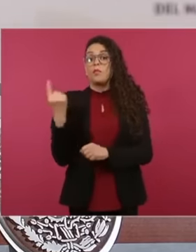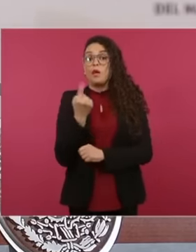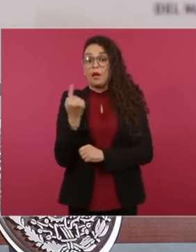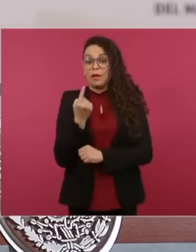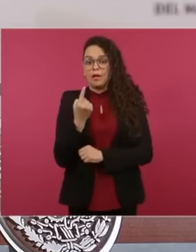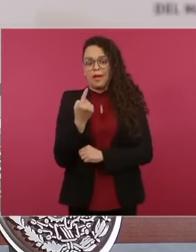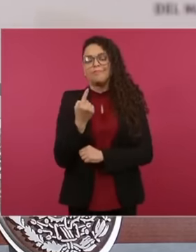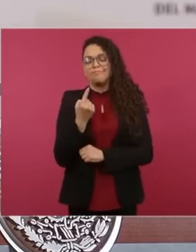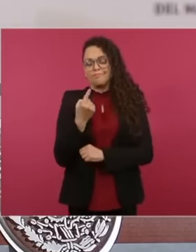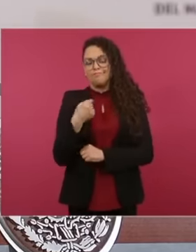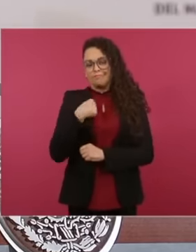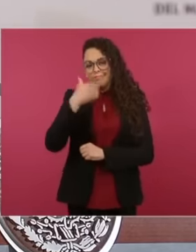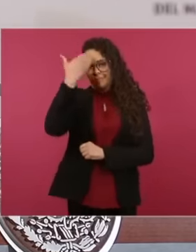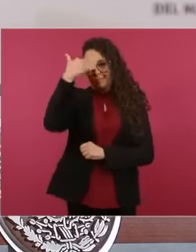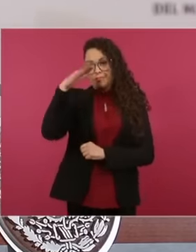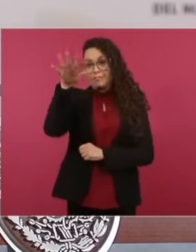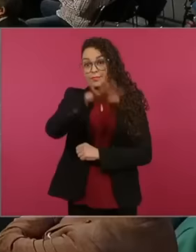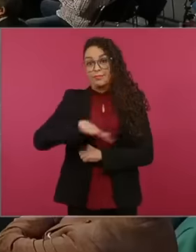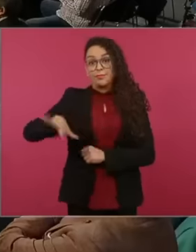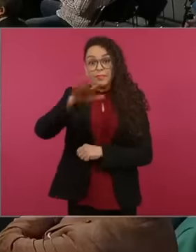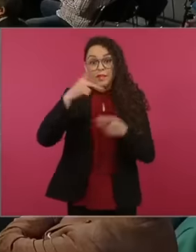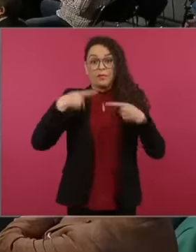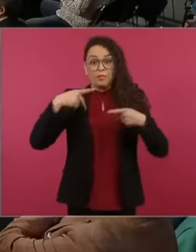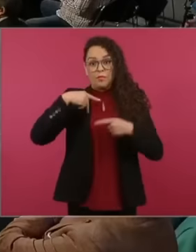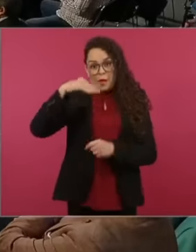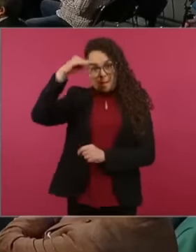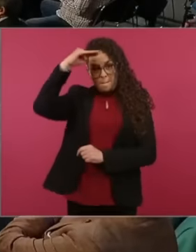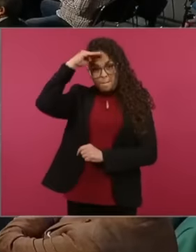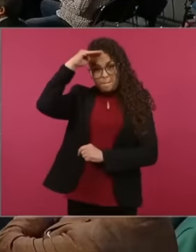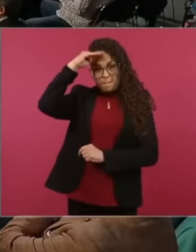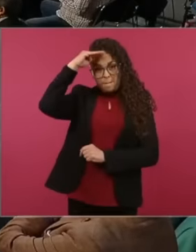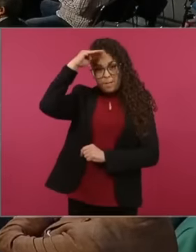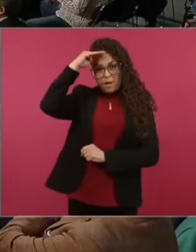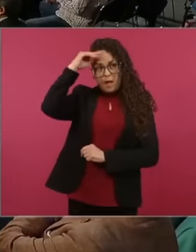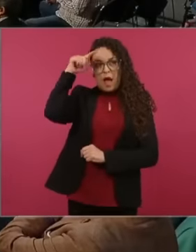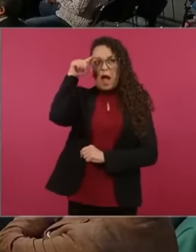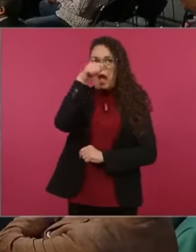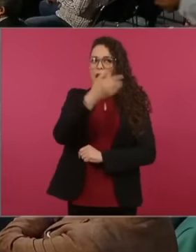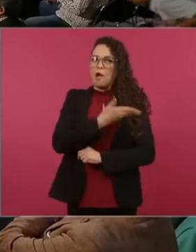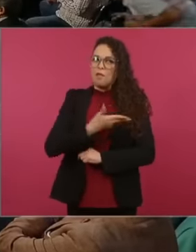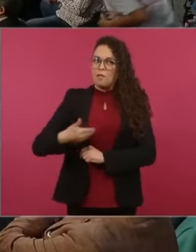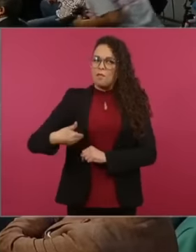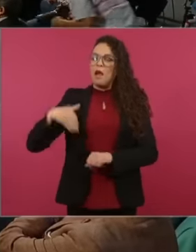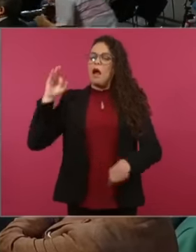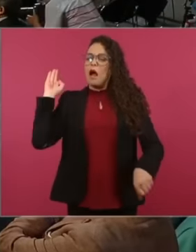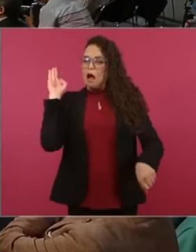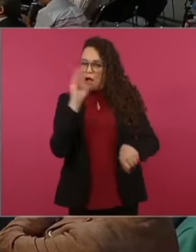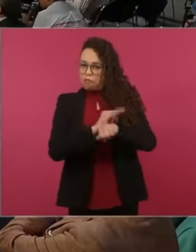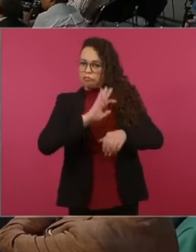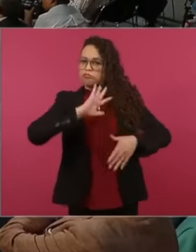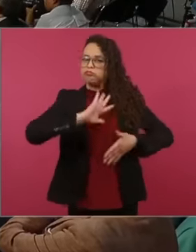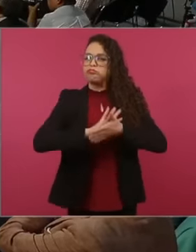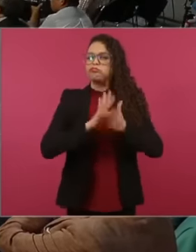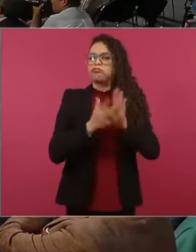drug traffickers, not us